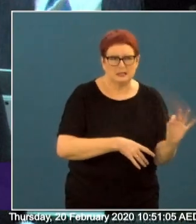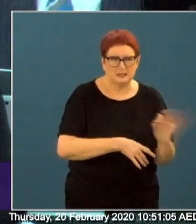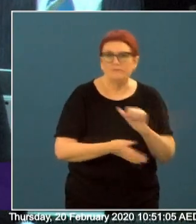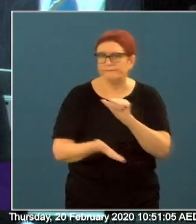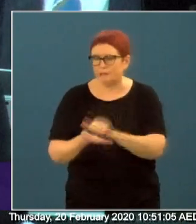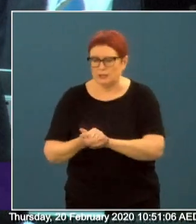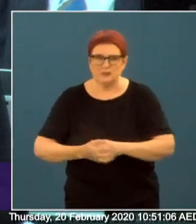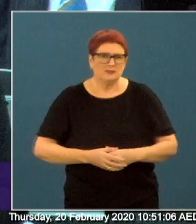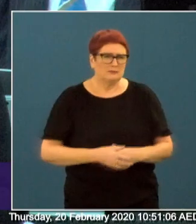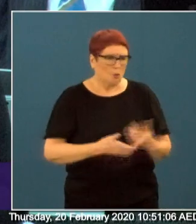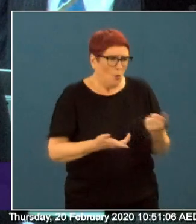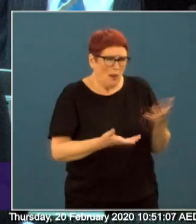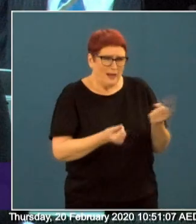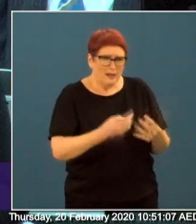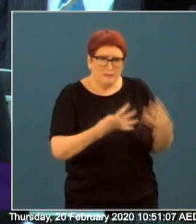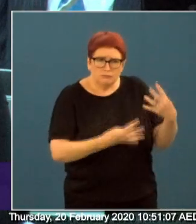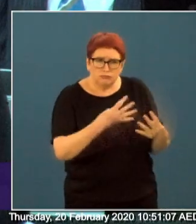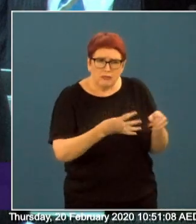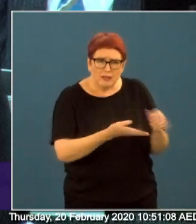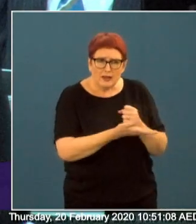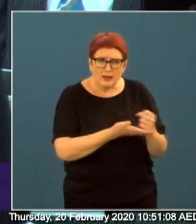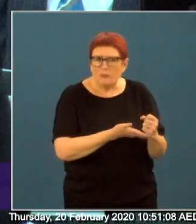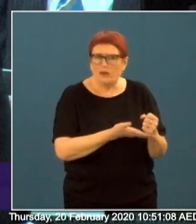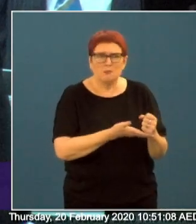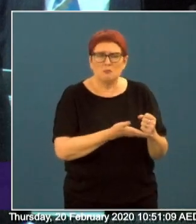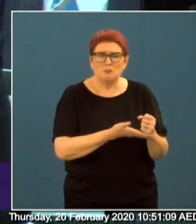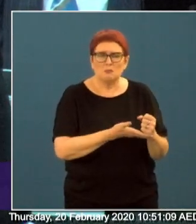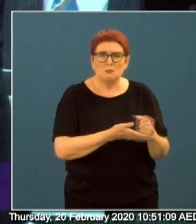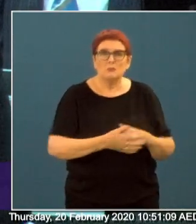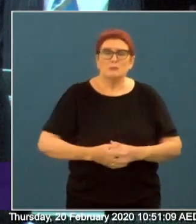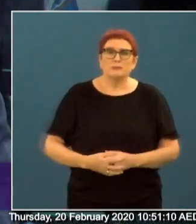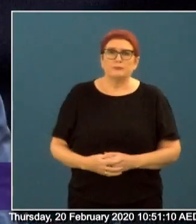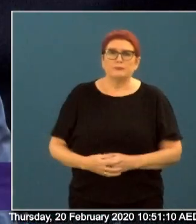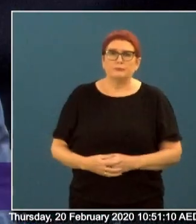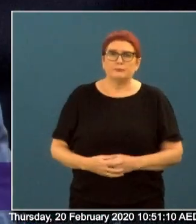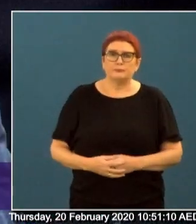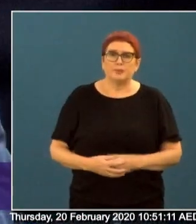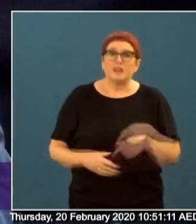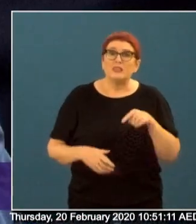of 1.8 per cent of the Australian population? So these are from Australian national statistics.